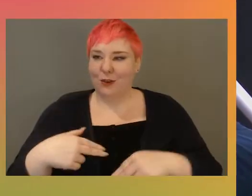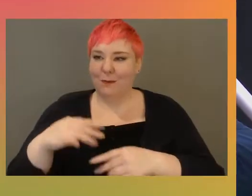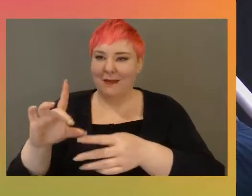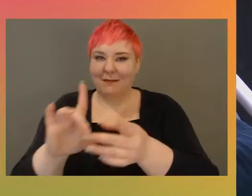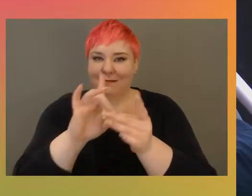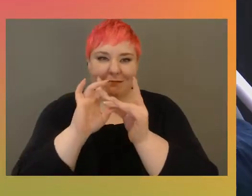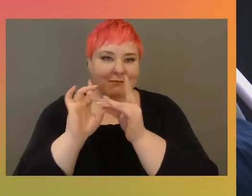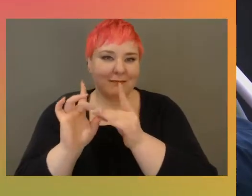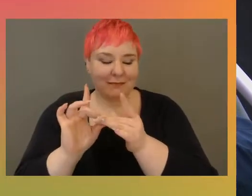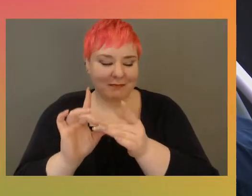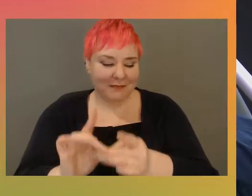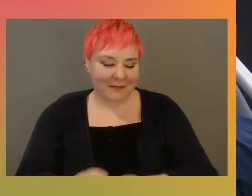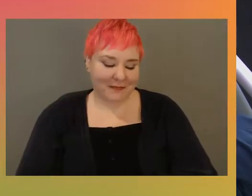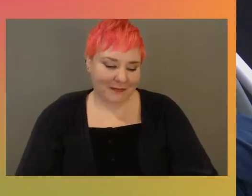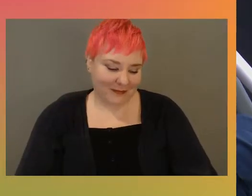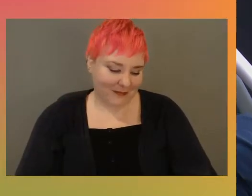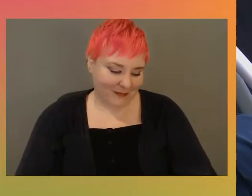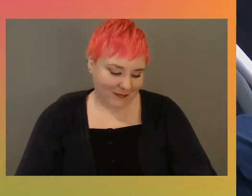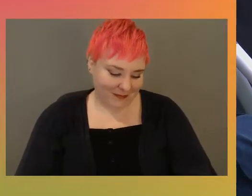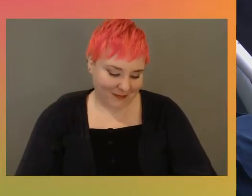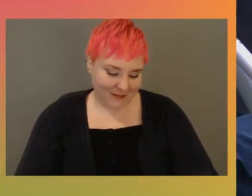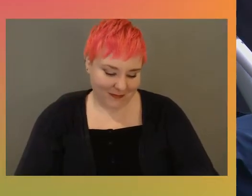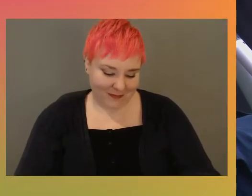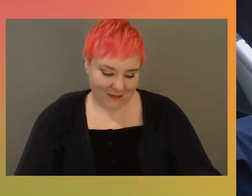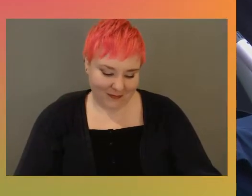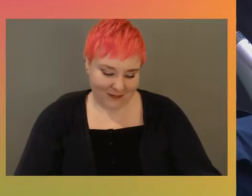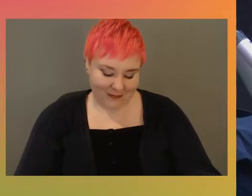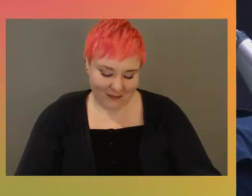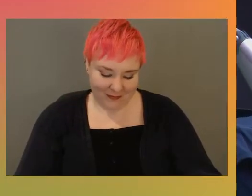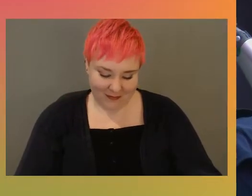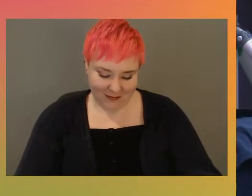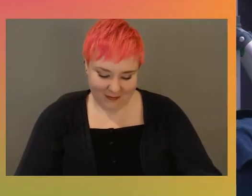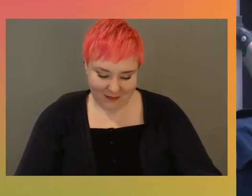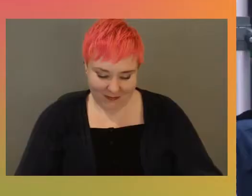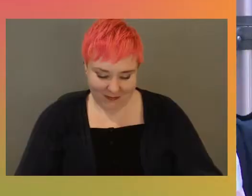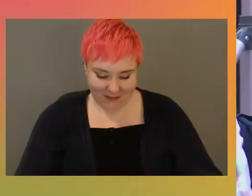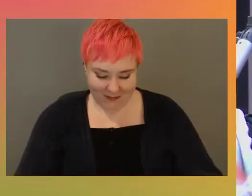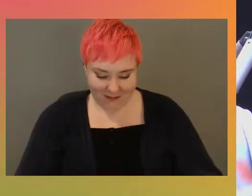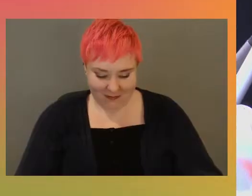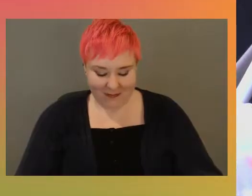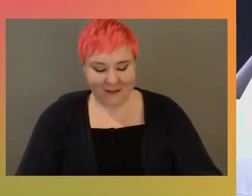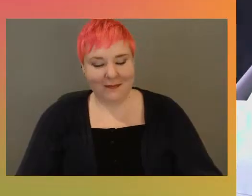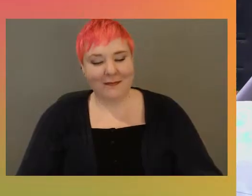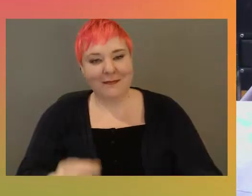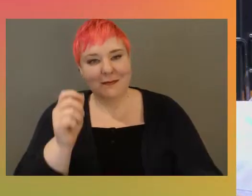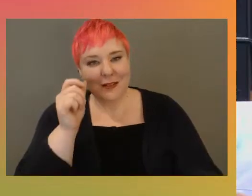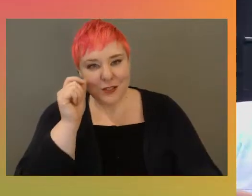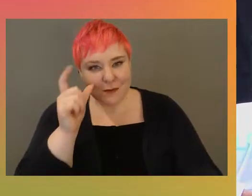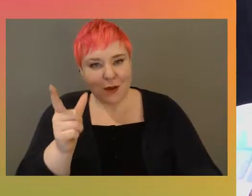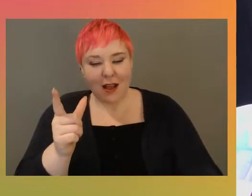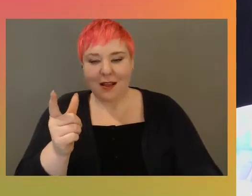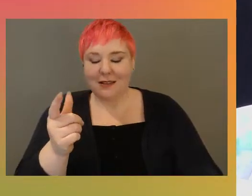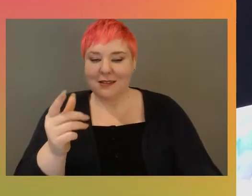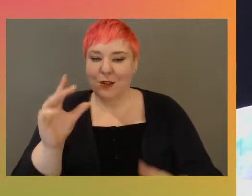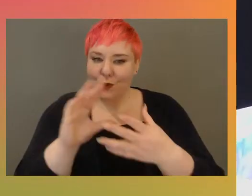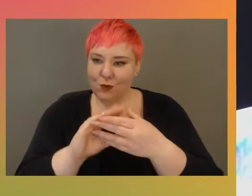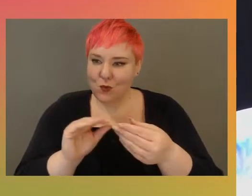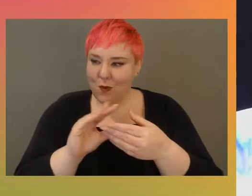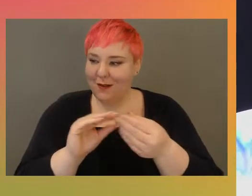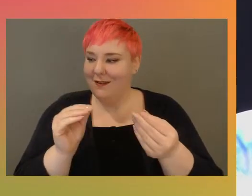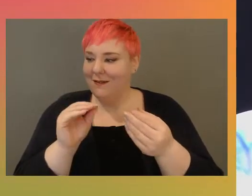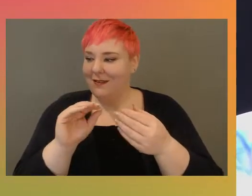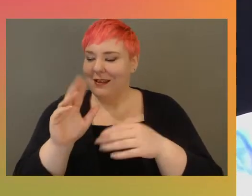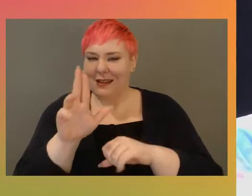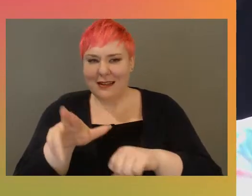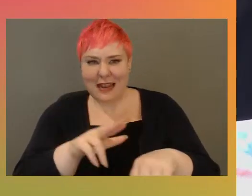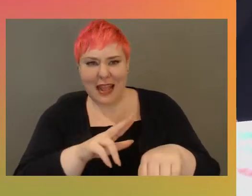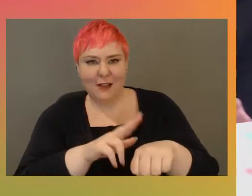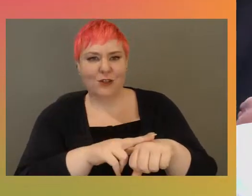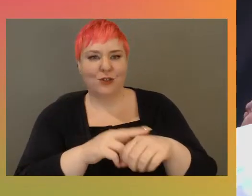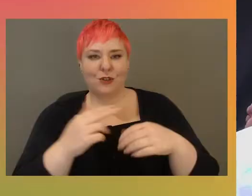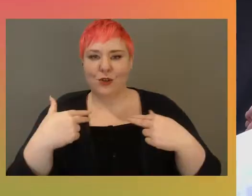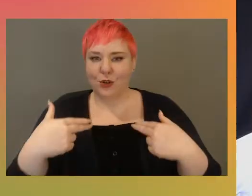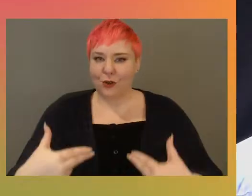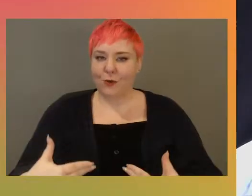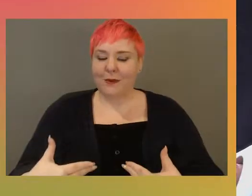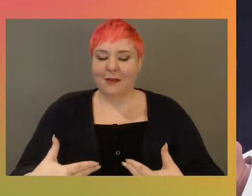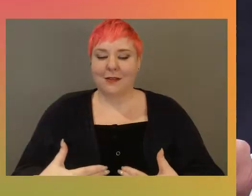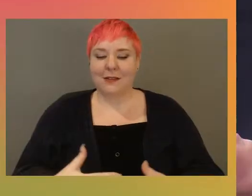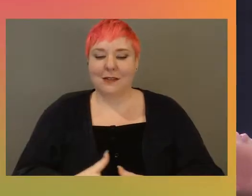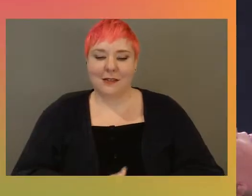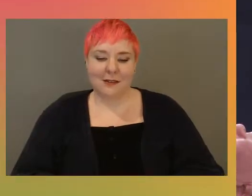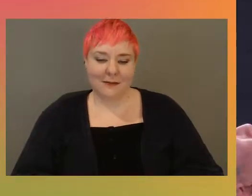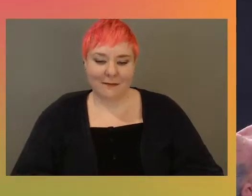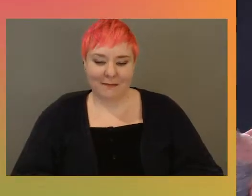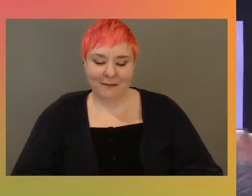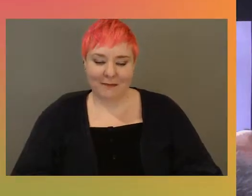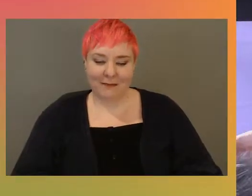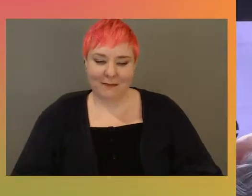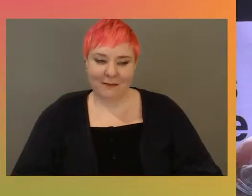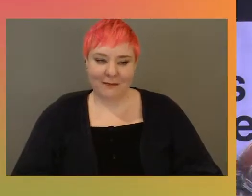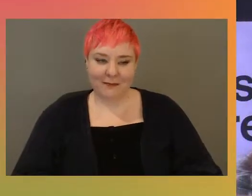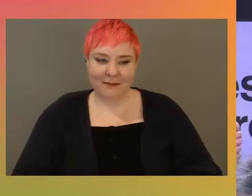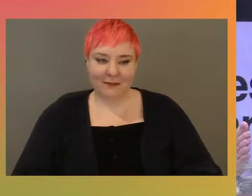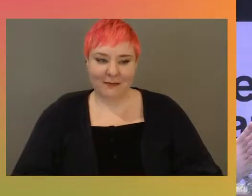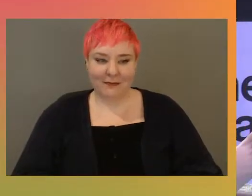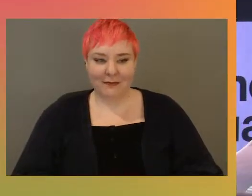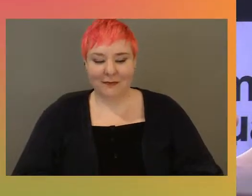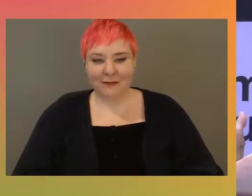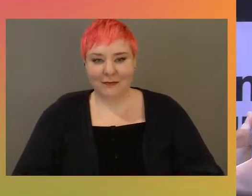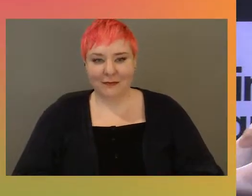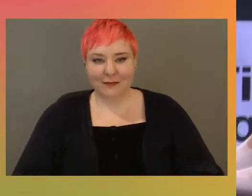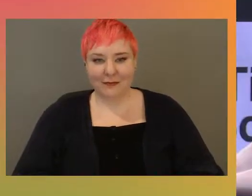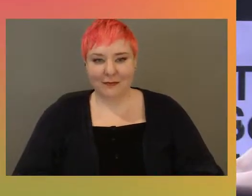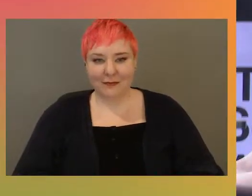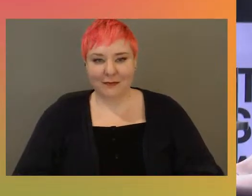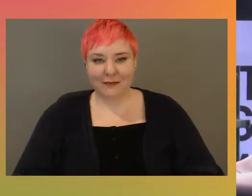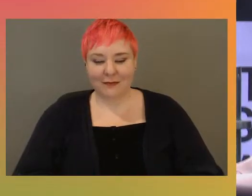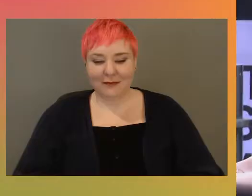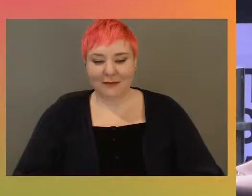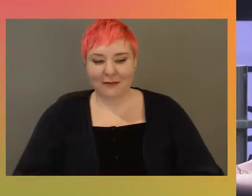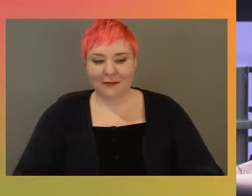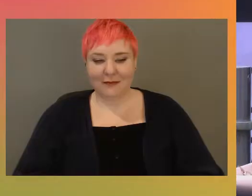BE ASTONISHED. BE SURPRISED AT